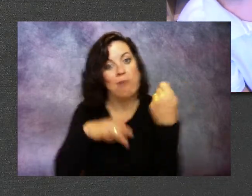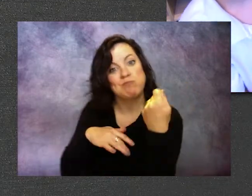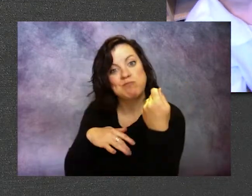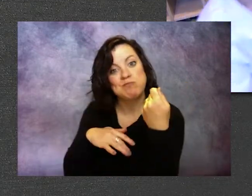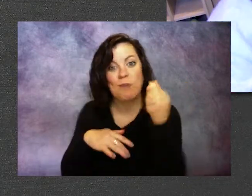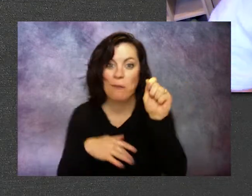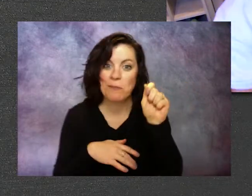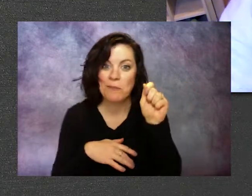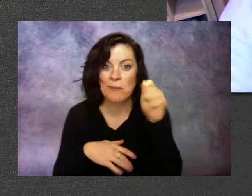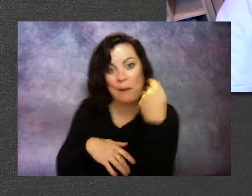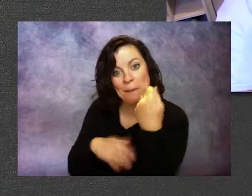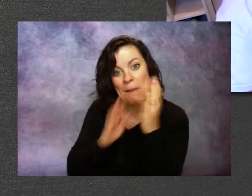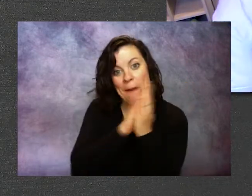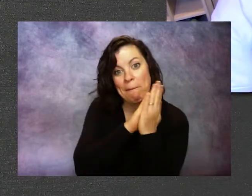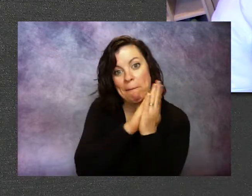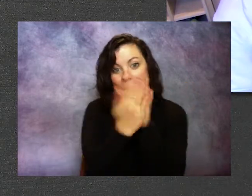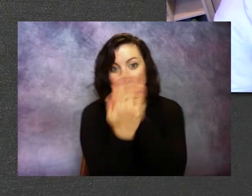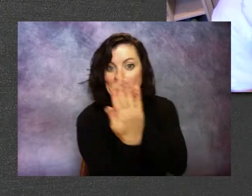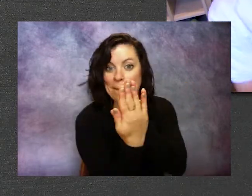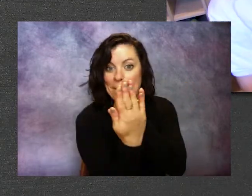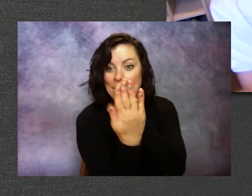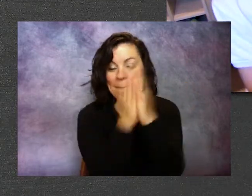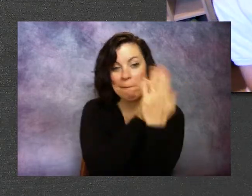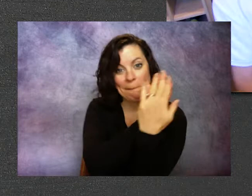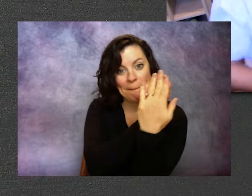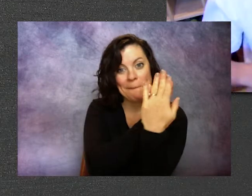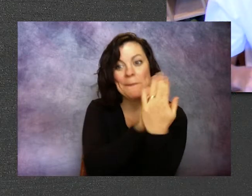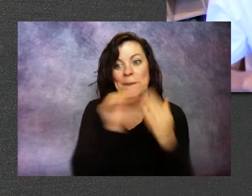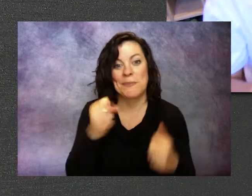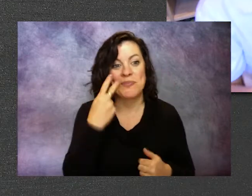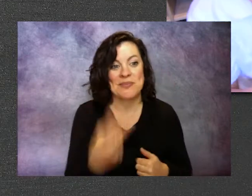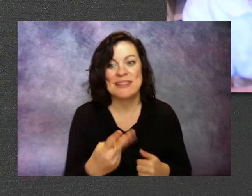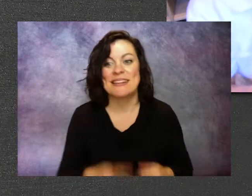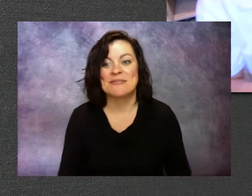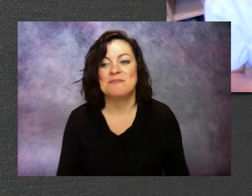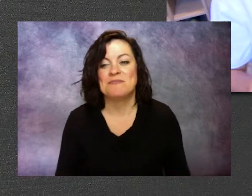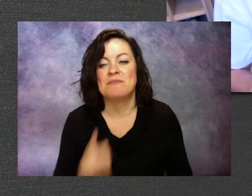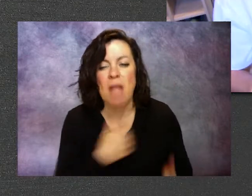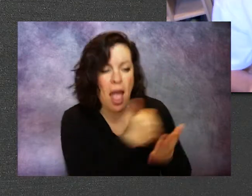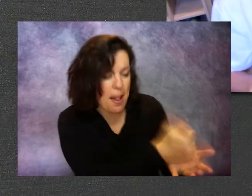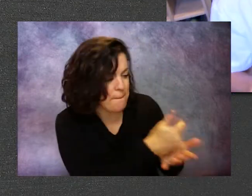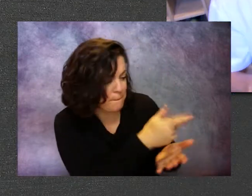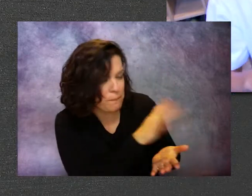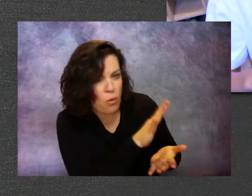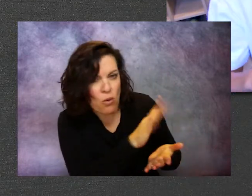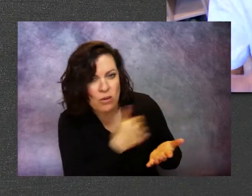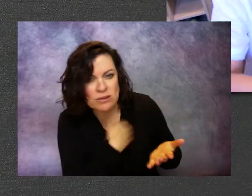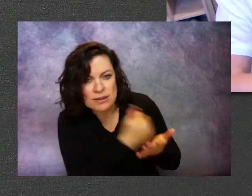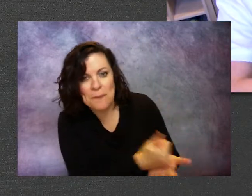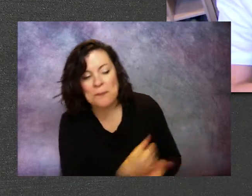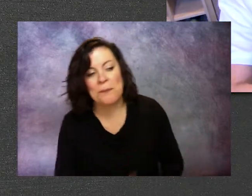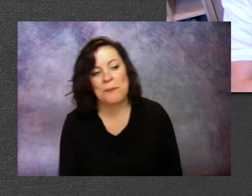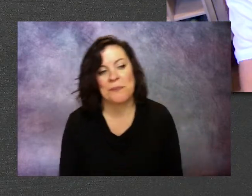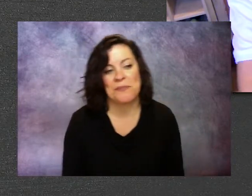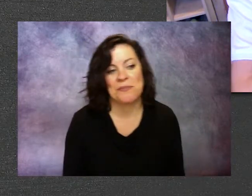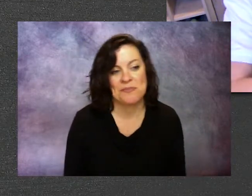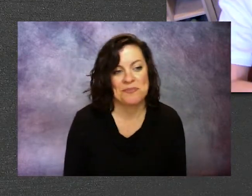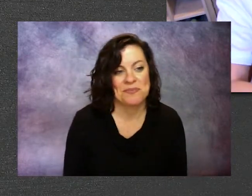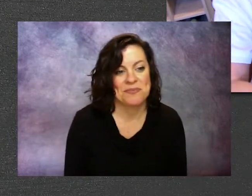Yeah. I could, yeah. Well, we need another puppet. So, let's get yours put together. Okay, we'll flip this over, set your straw on there. Okay.